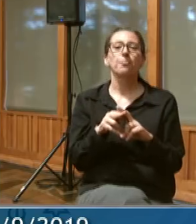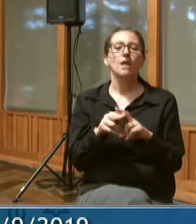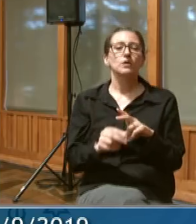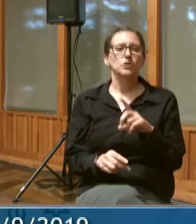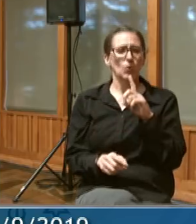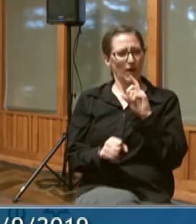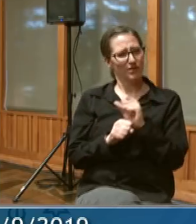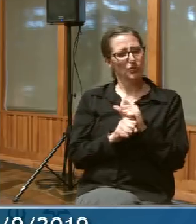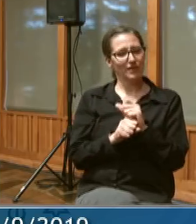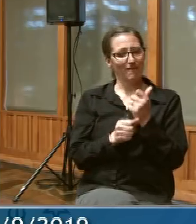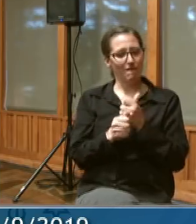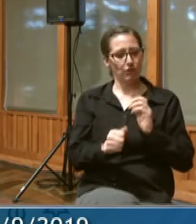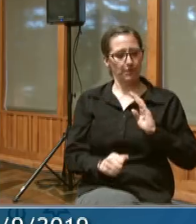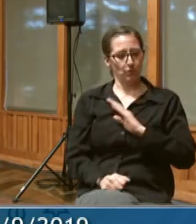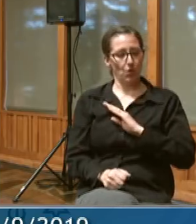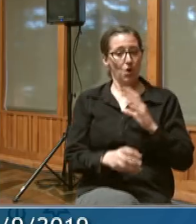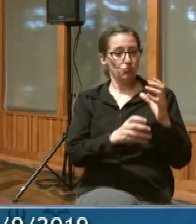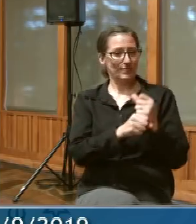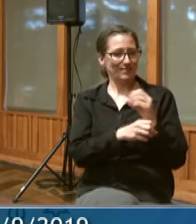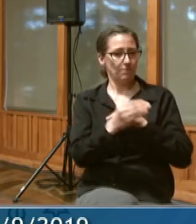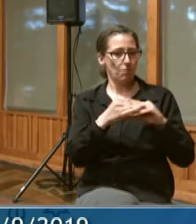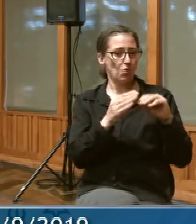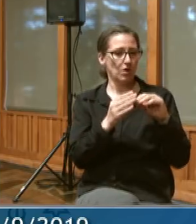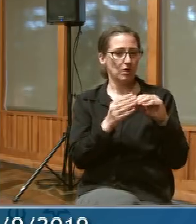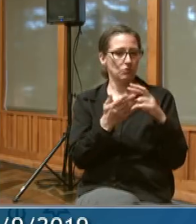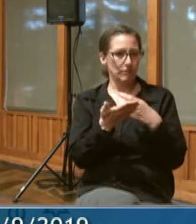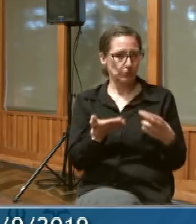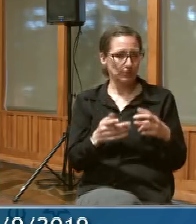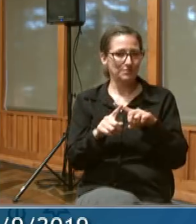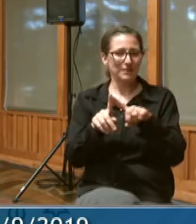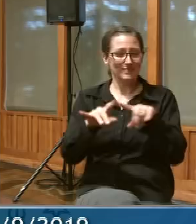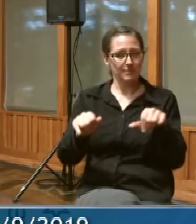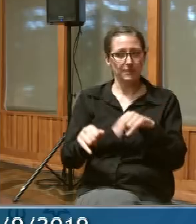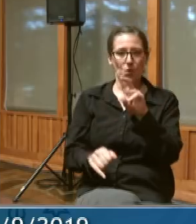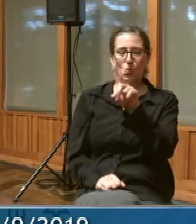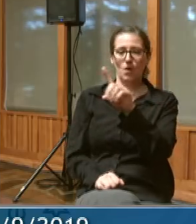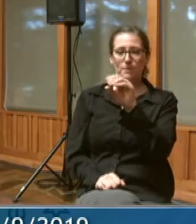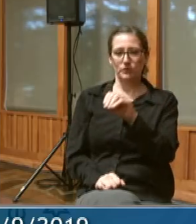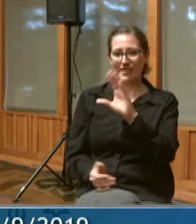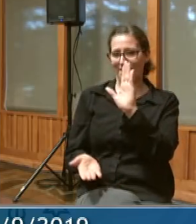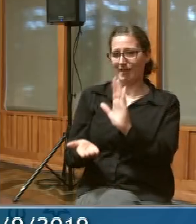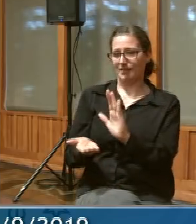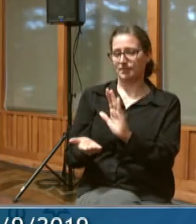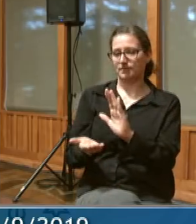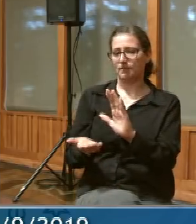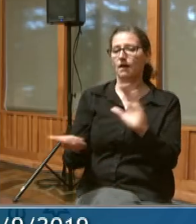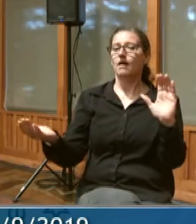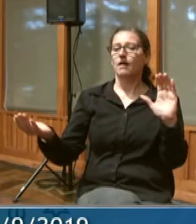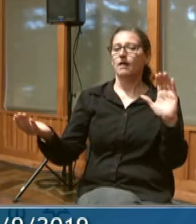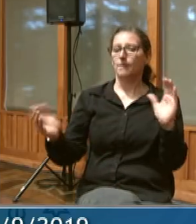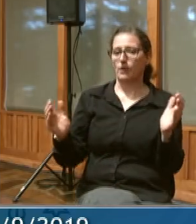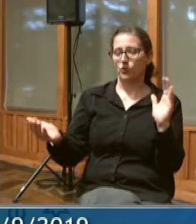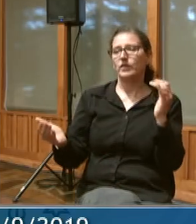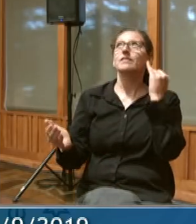RESOURCES. EVERY YEAR BUREAUS RECEIVE ADDITIONAL INFLATIONARY INCREASES SO IN A REAL SENSE